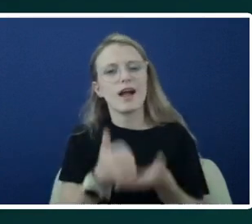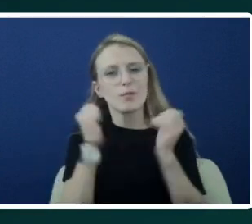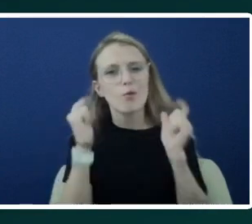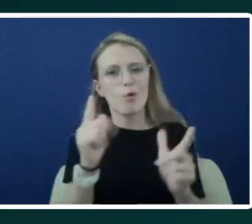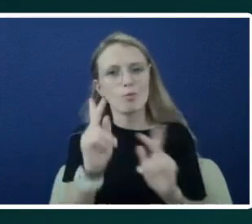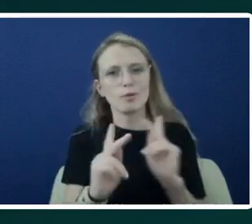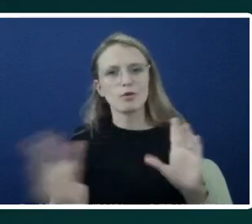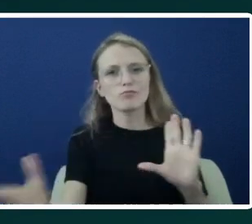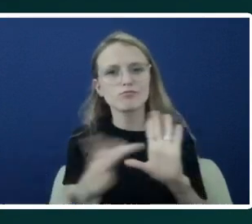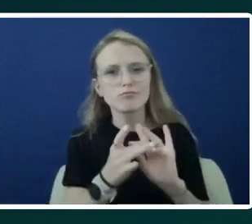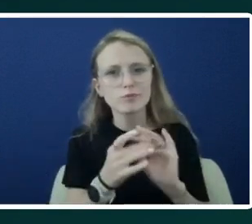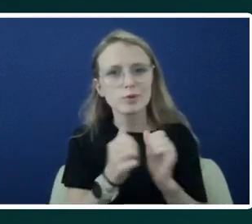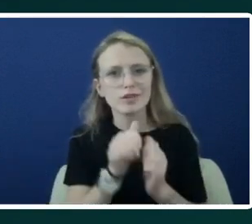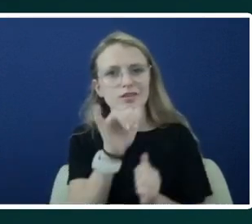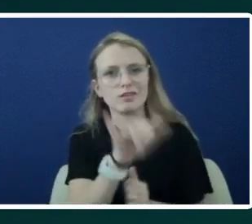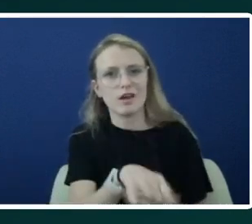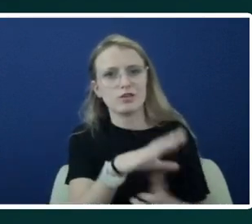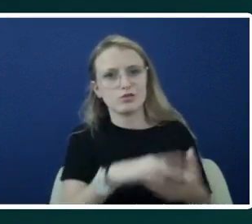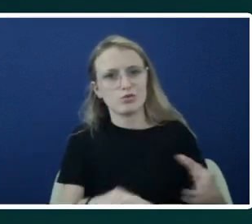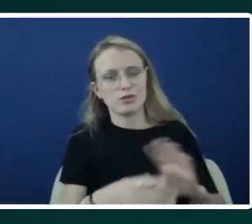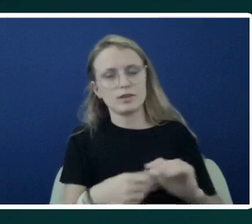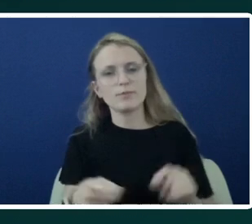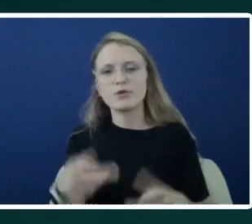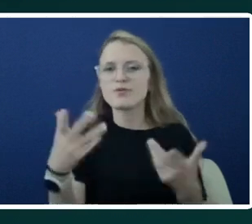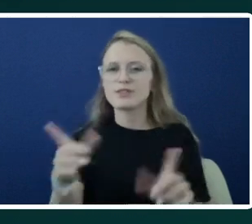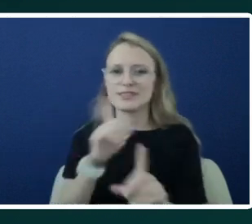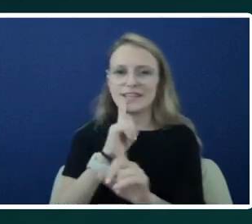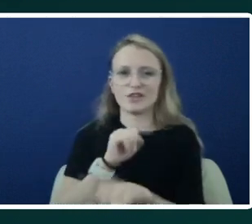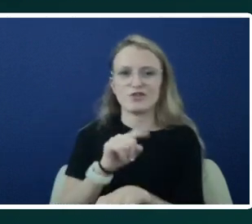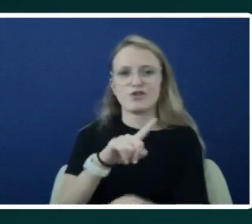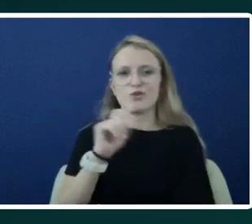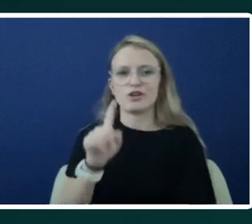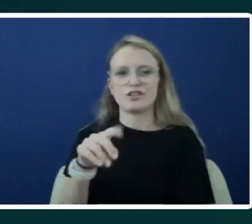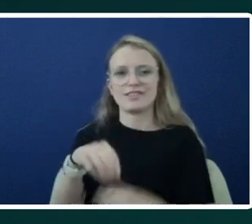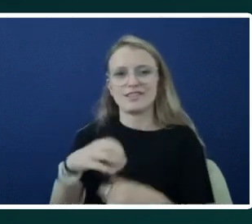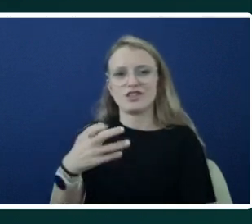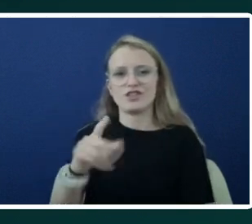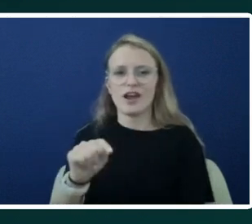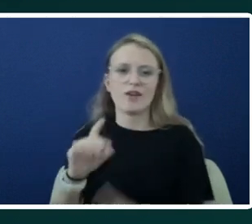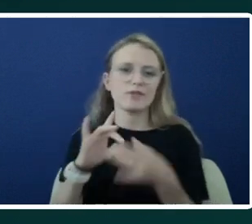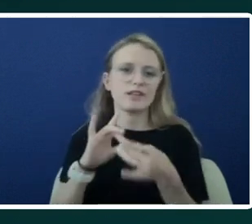you've answered a question that was put into the chat about scaffolding for younger visitors. So,